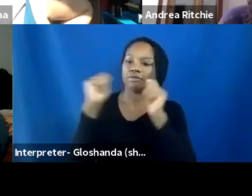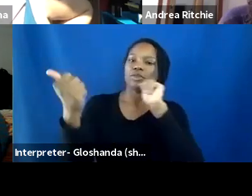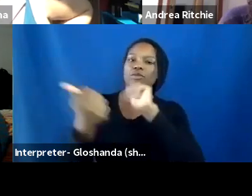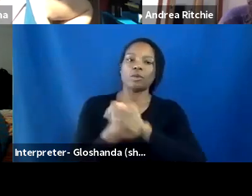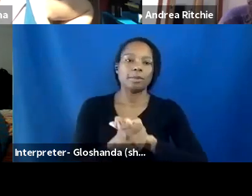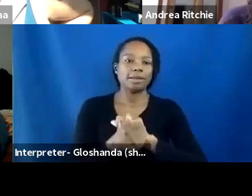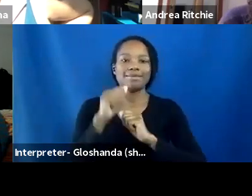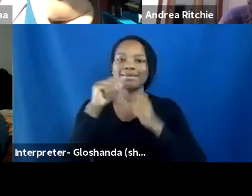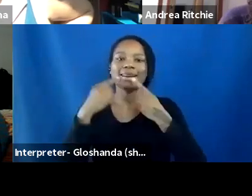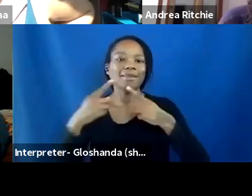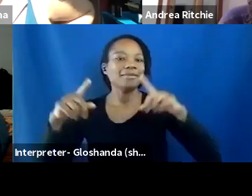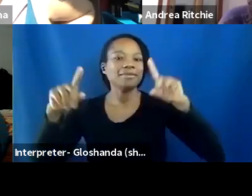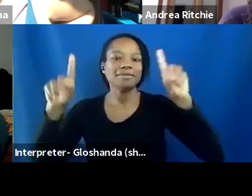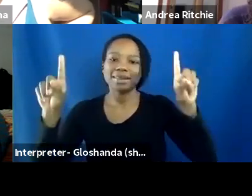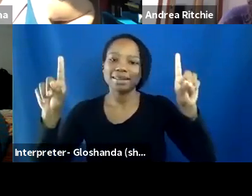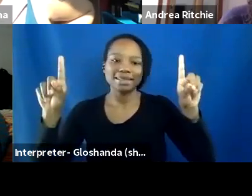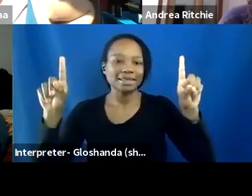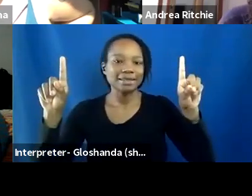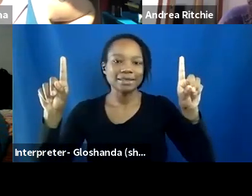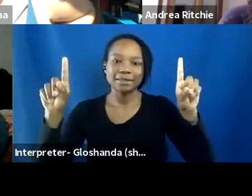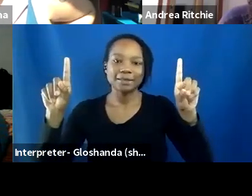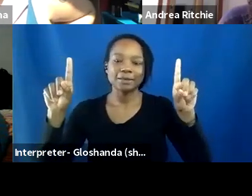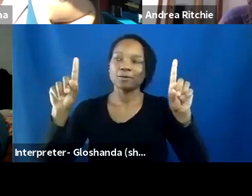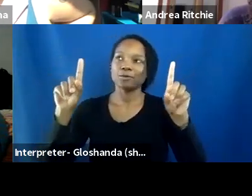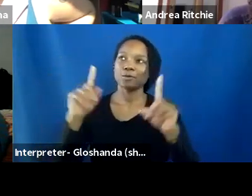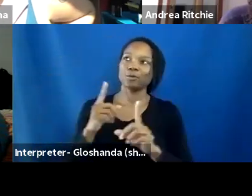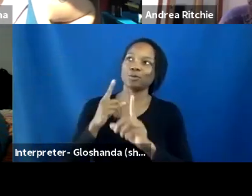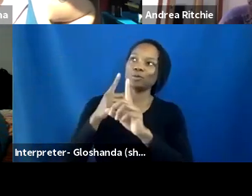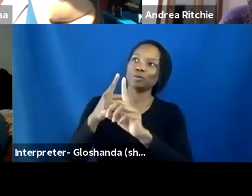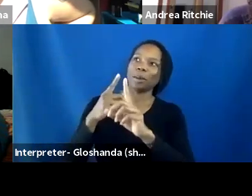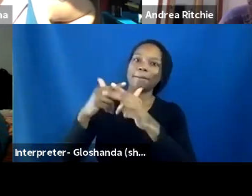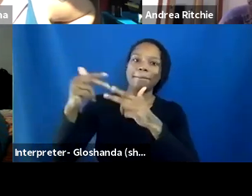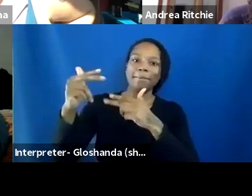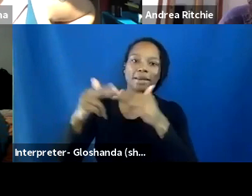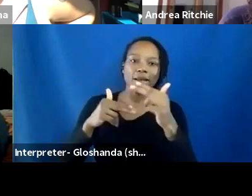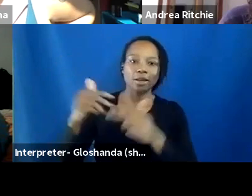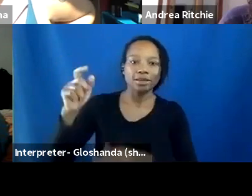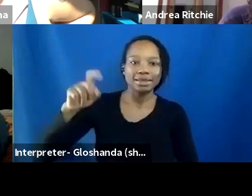in building the necessary trust that folks need to ask for